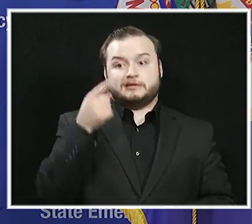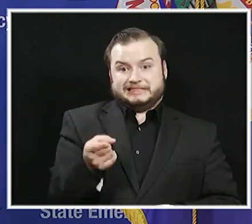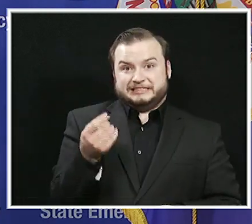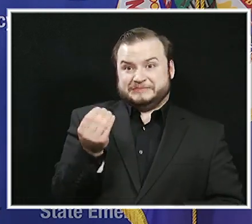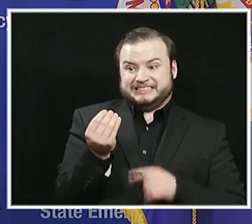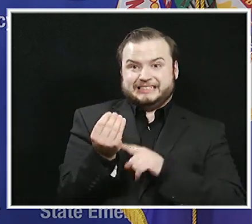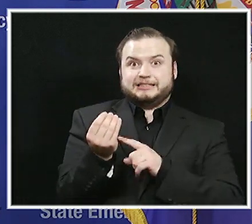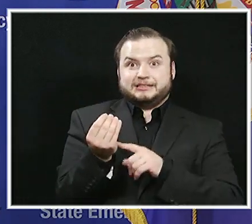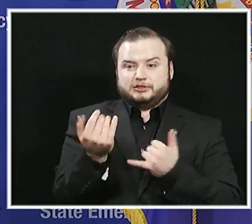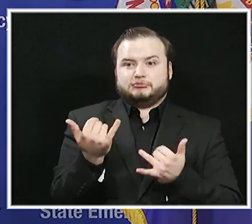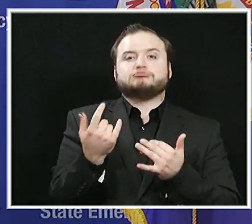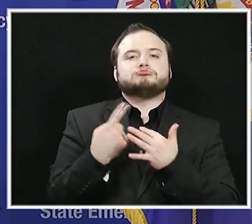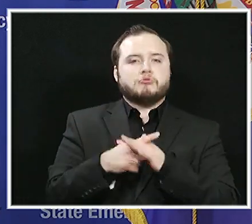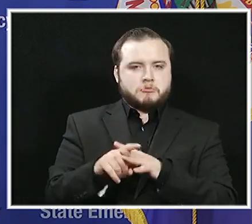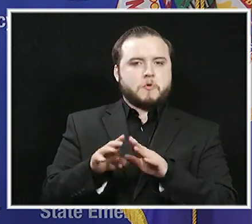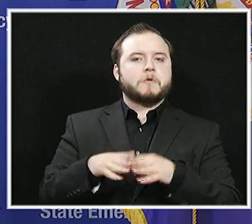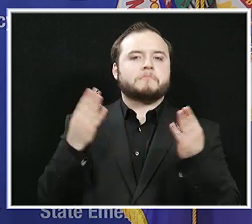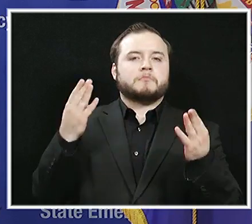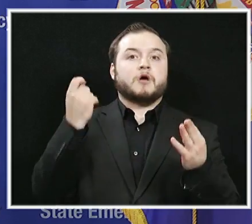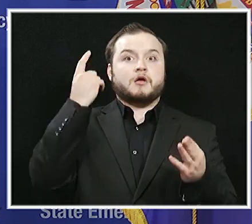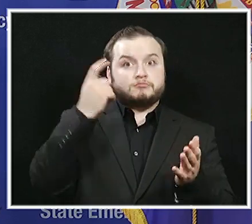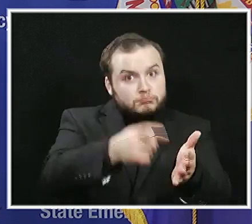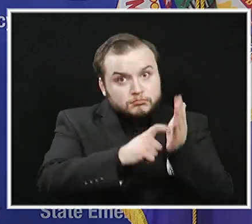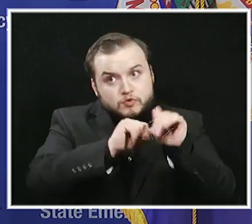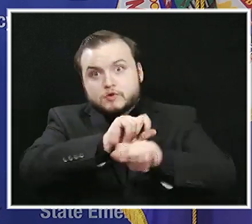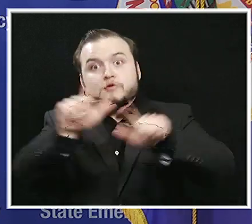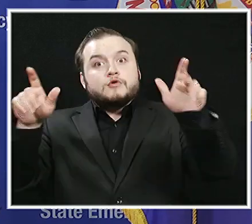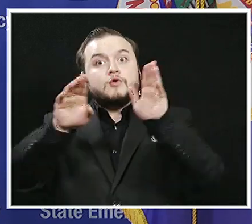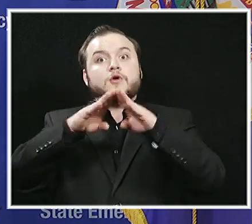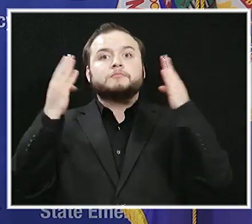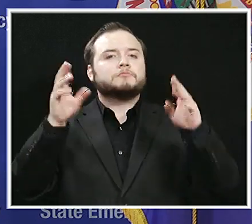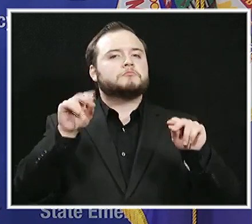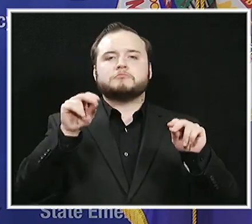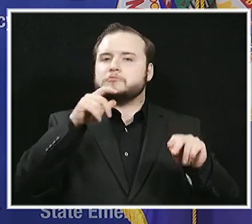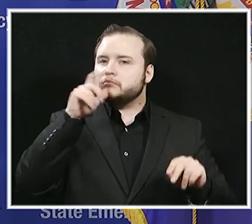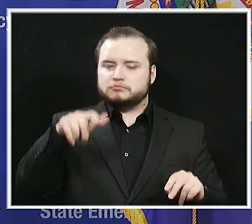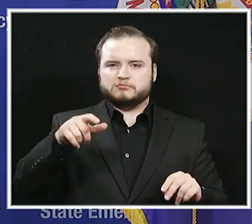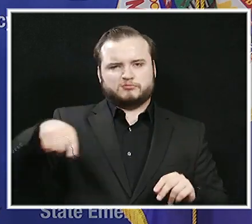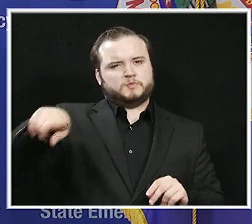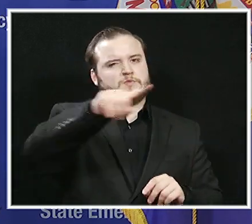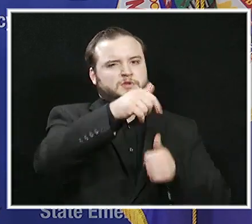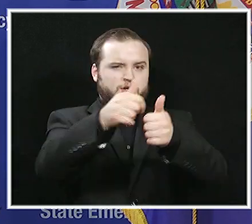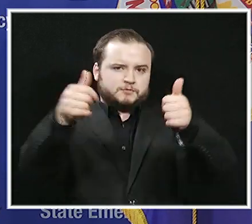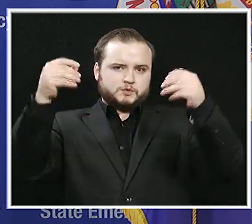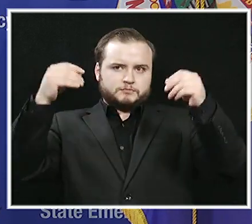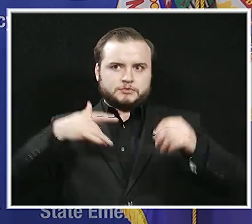I think it's important to remember under these guidelines, it's a day you can start but it's not necessarily the day you have to start.